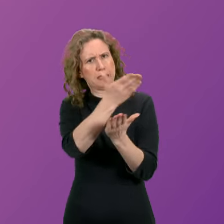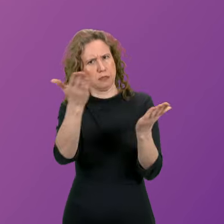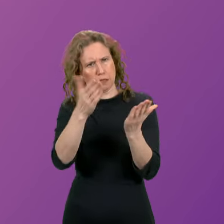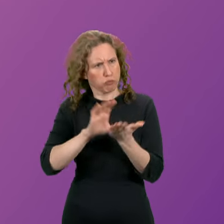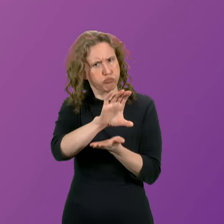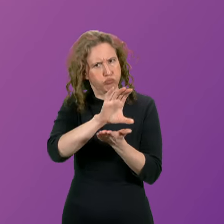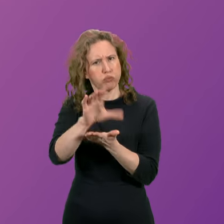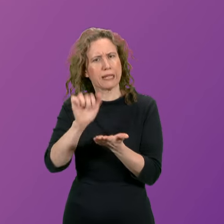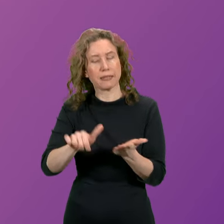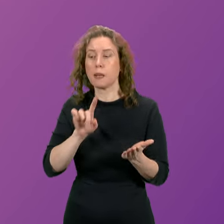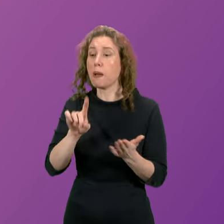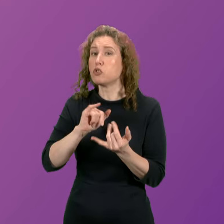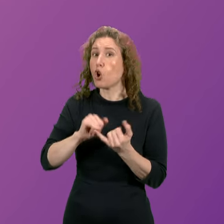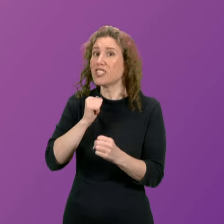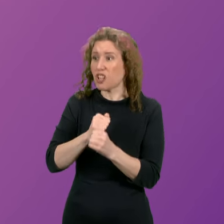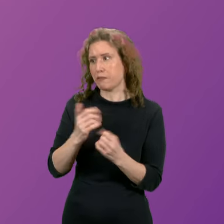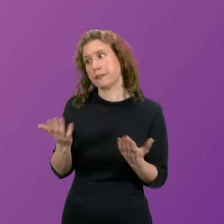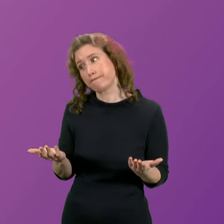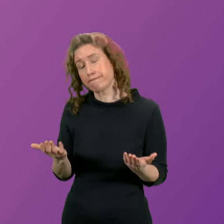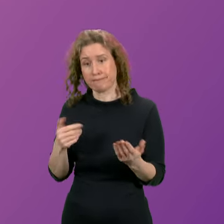but, of course, the Scottish Government has to live within the resources that